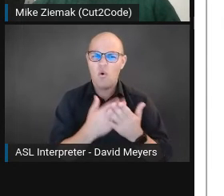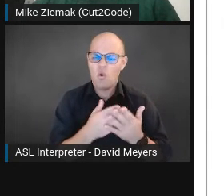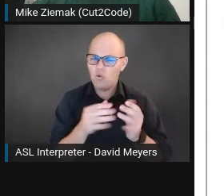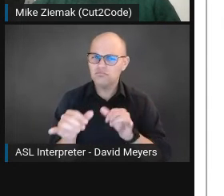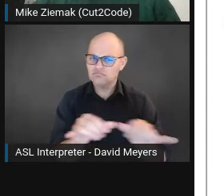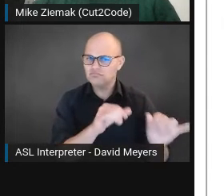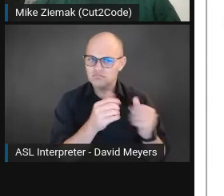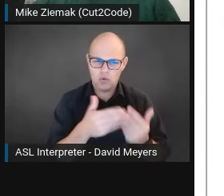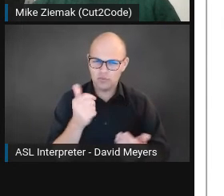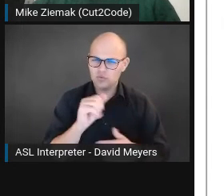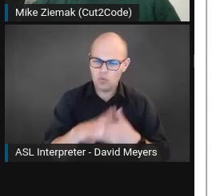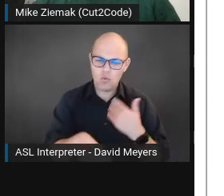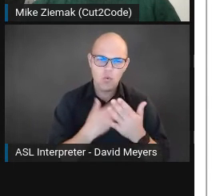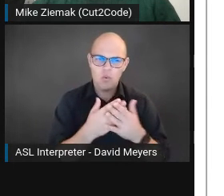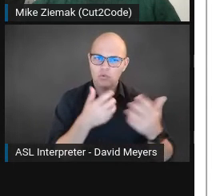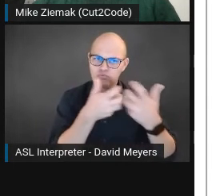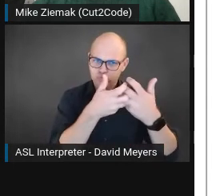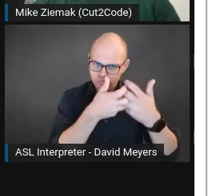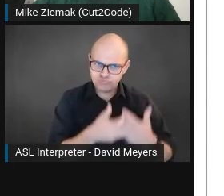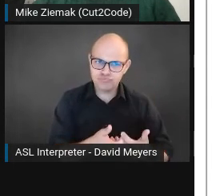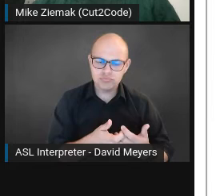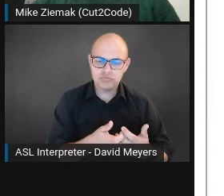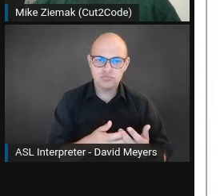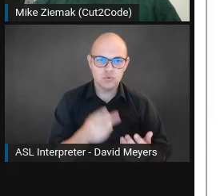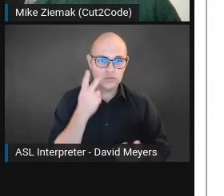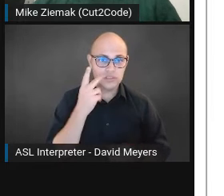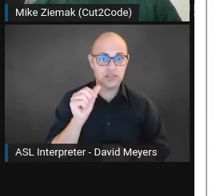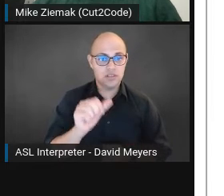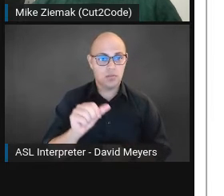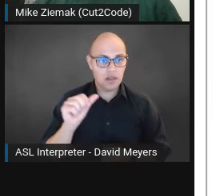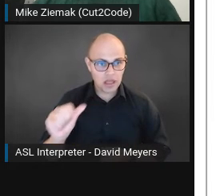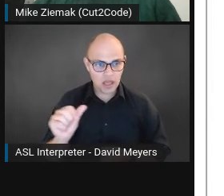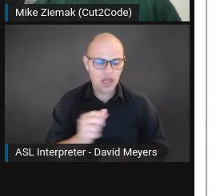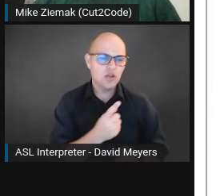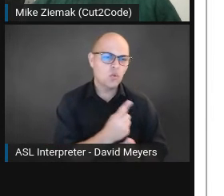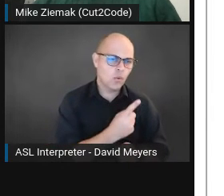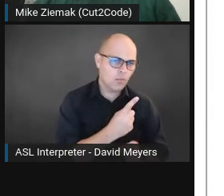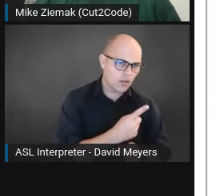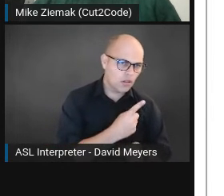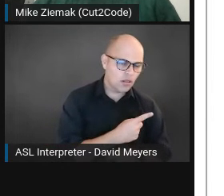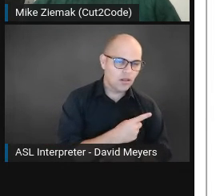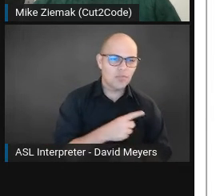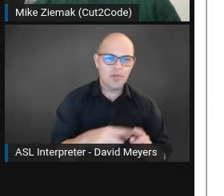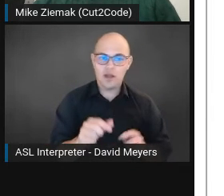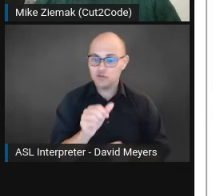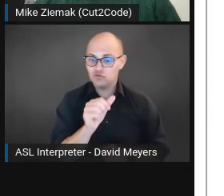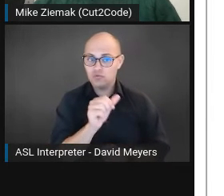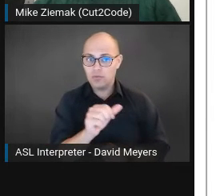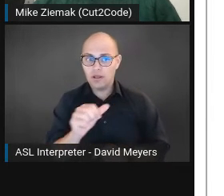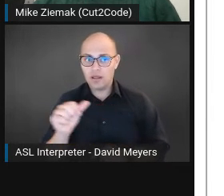We have AA for normal text. We are not meeting the AAA for normal text.